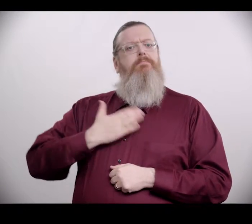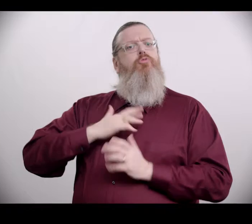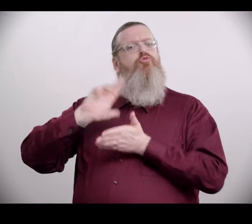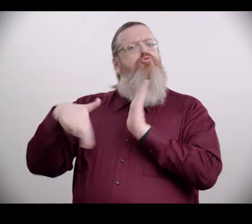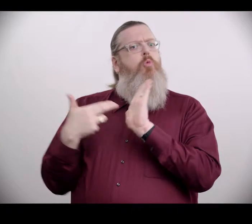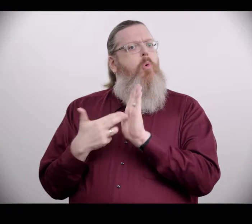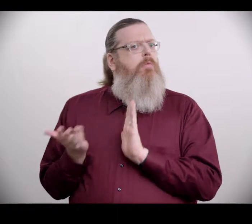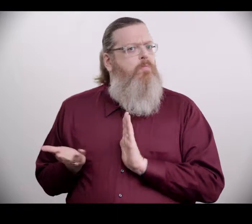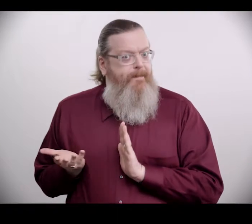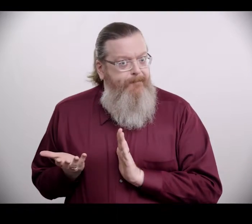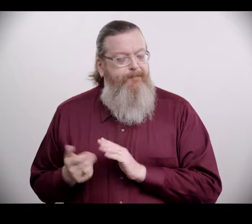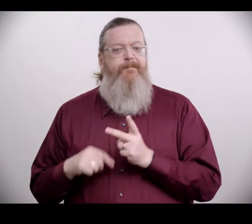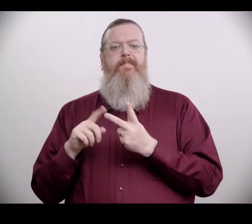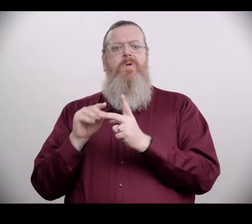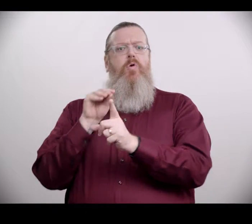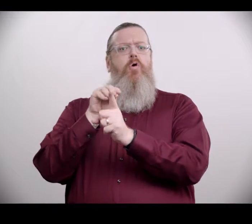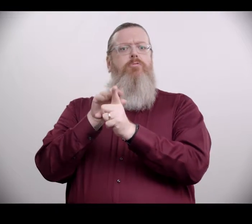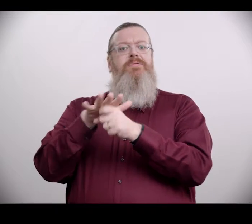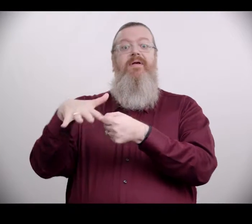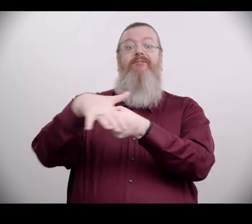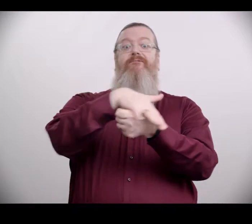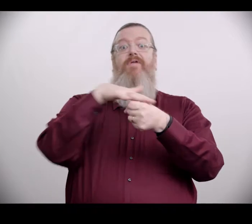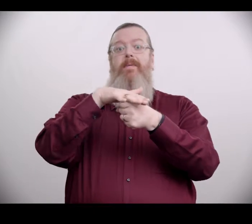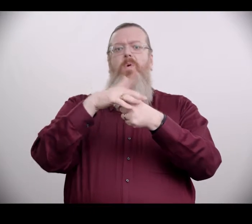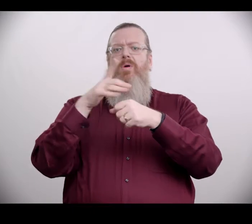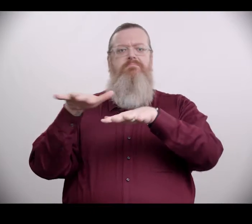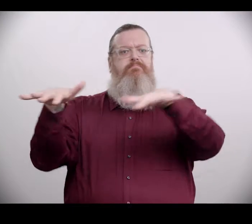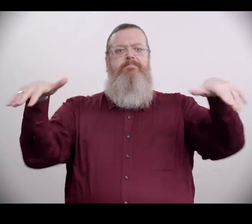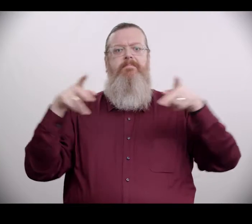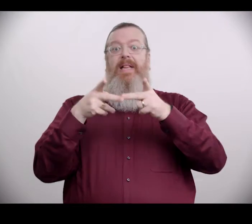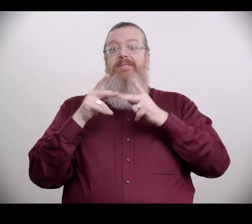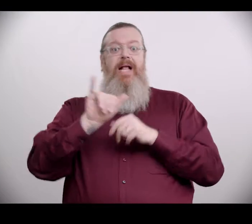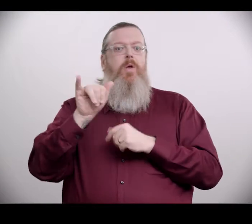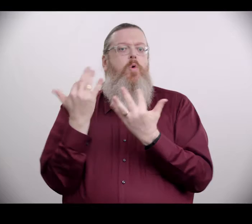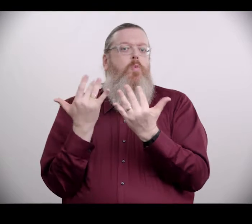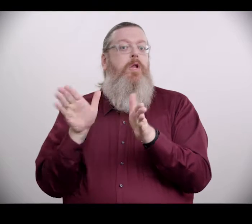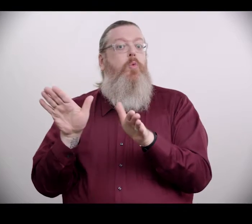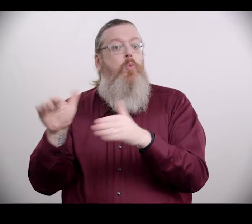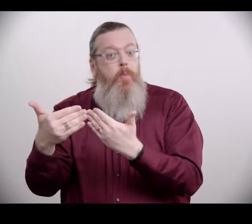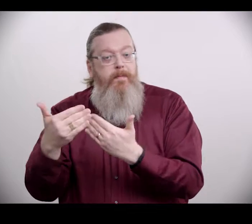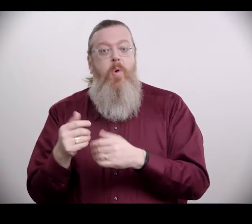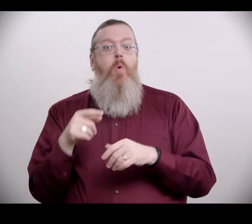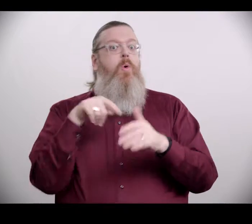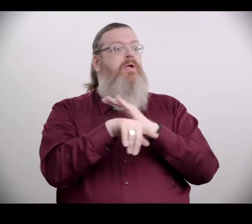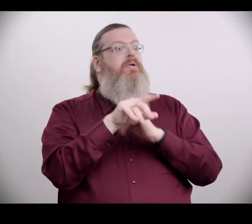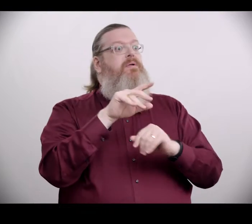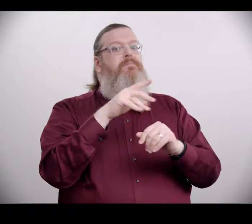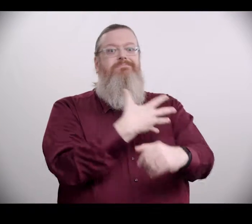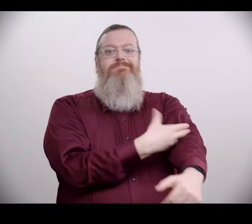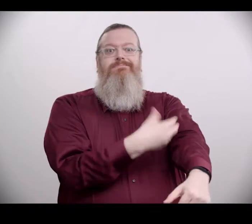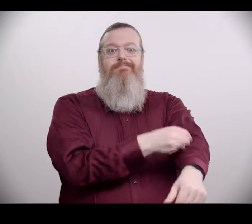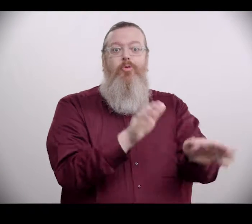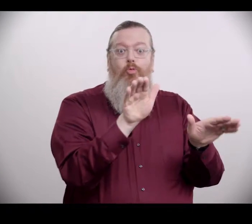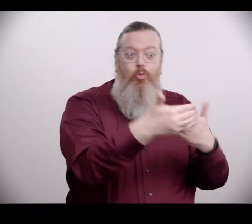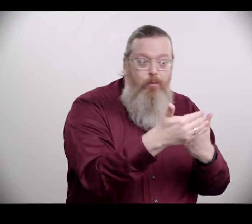* Orienting you to an environment or setting – such as waiting area, diagnostic room,